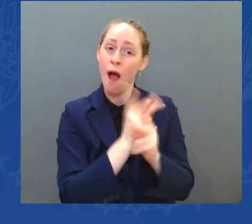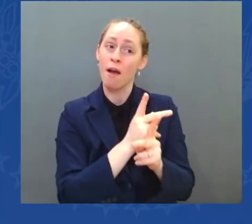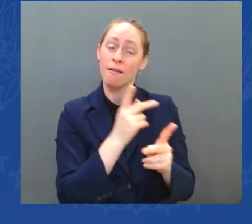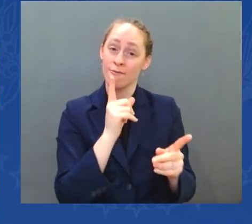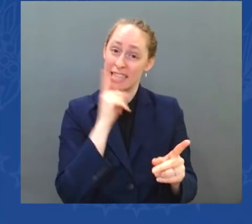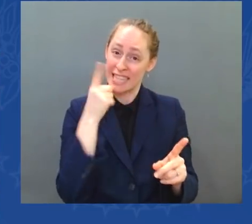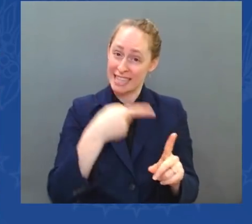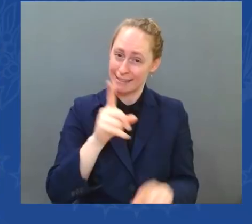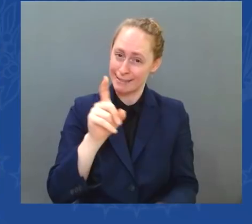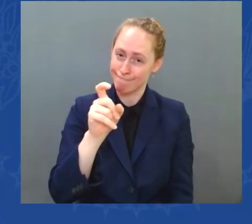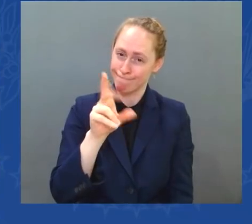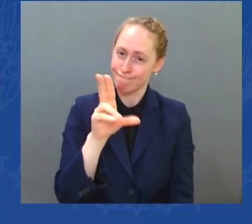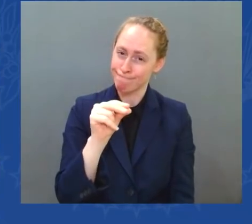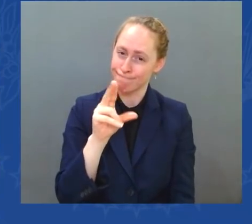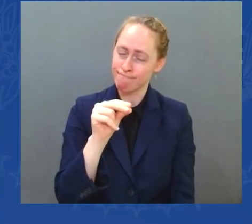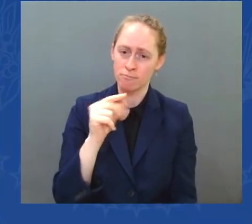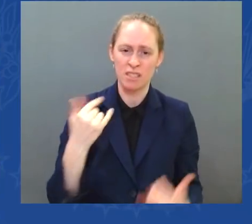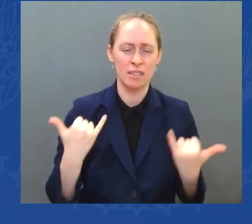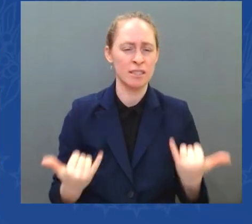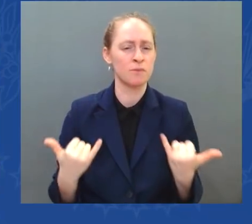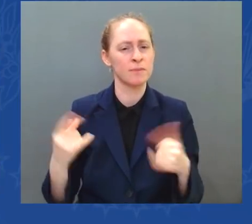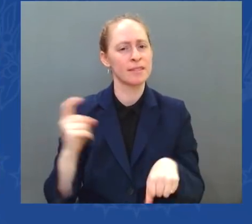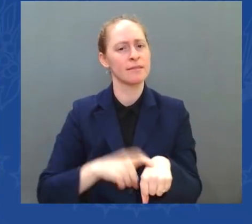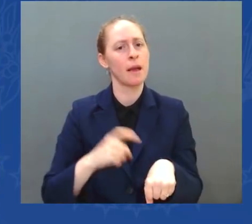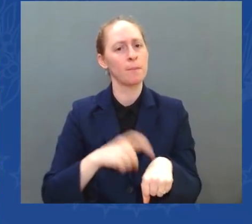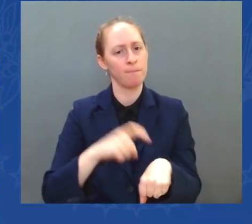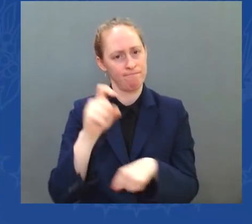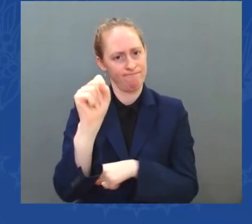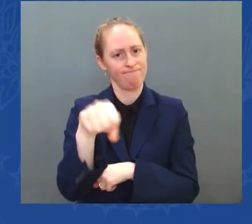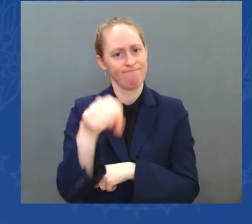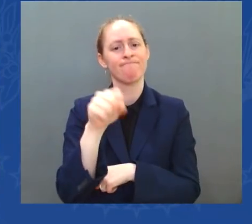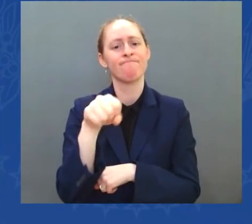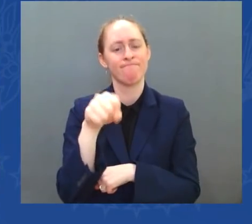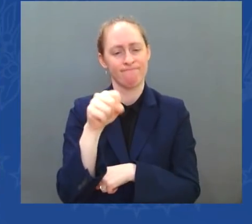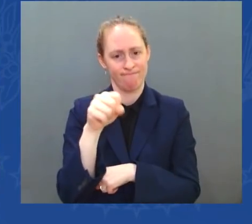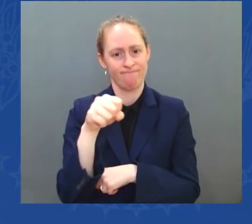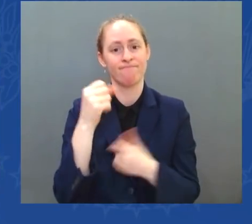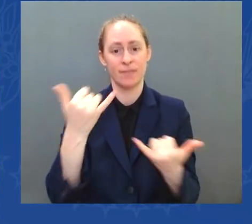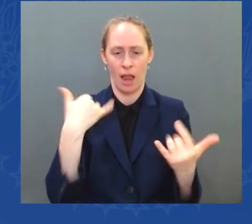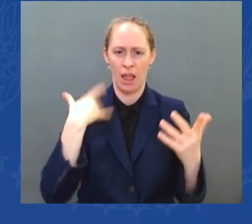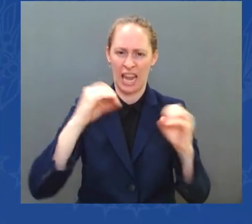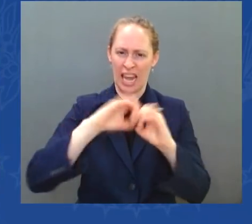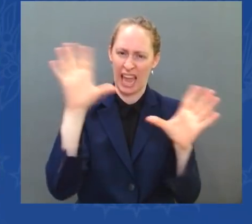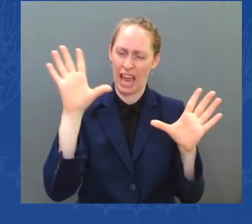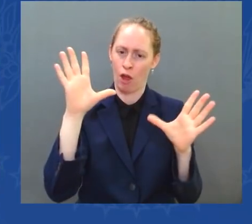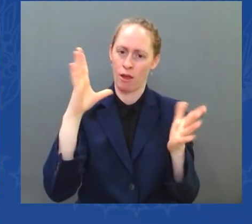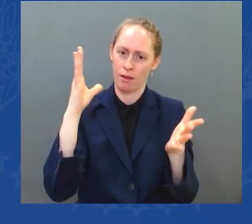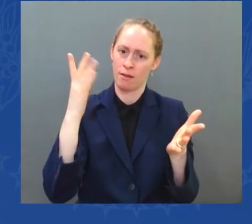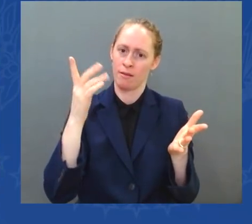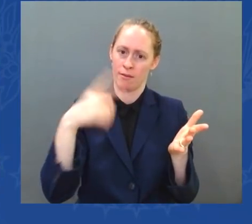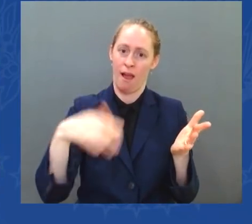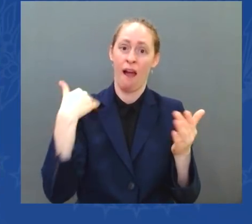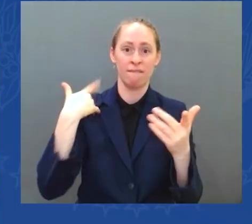a Made in America office to oversee these efforts. You know, what's happened is that the exception used to be if you want to --